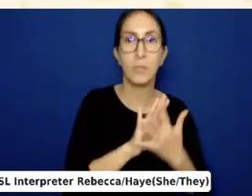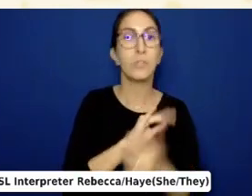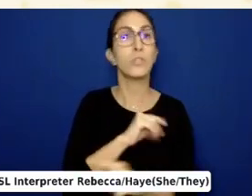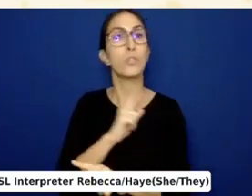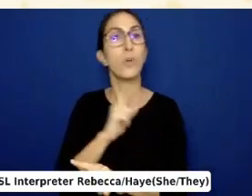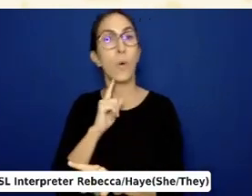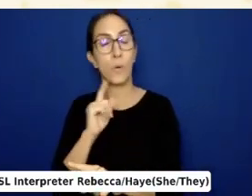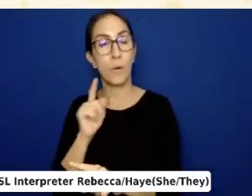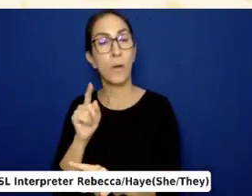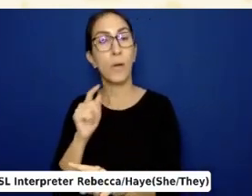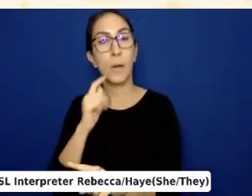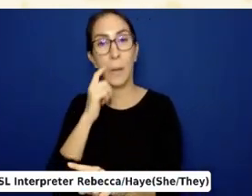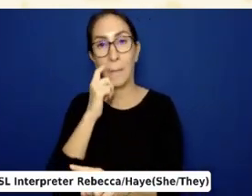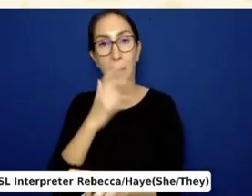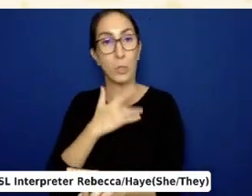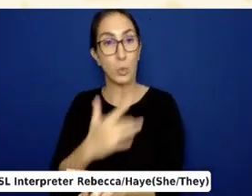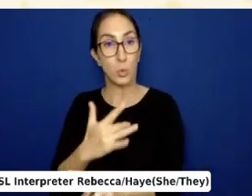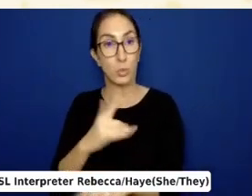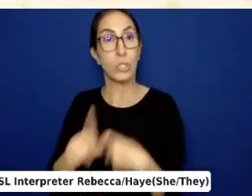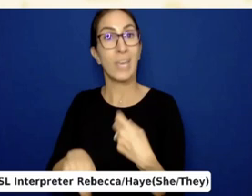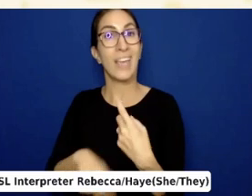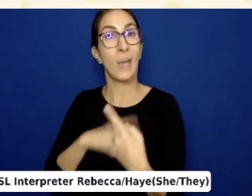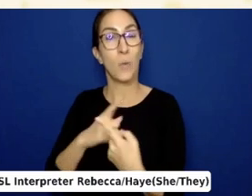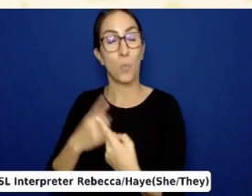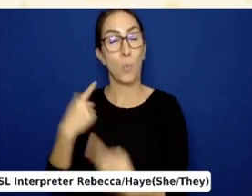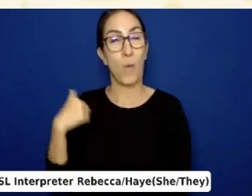Usually, when we think that accessibility is something